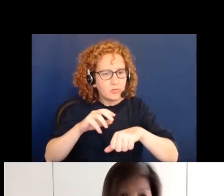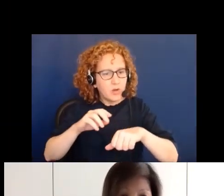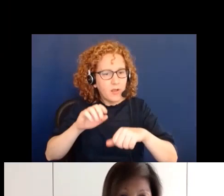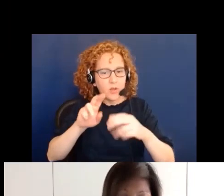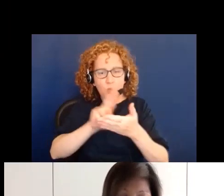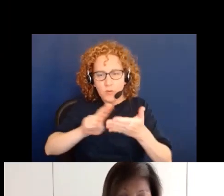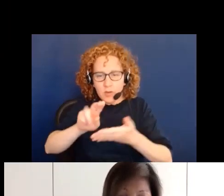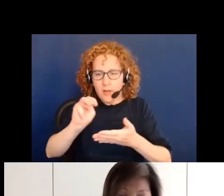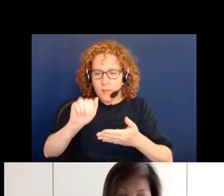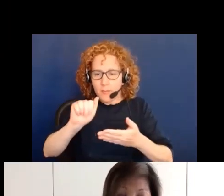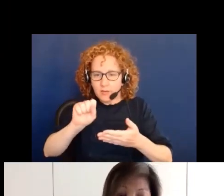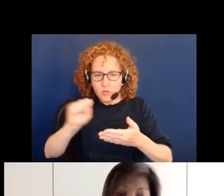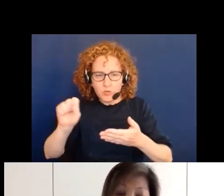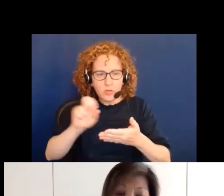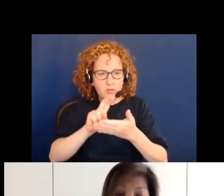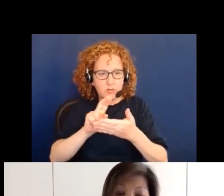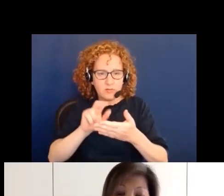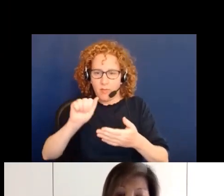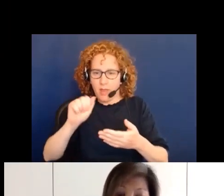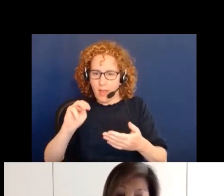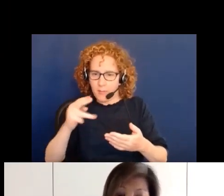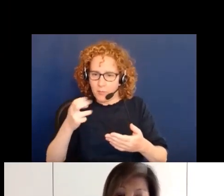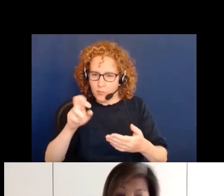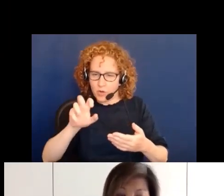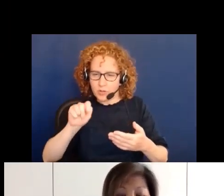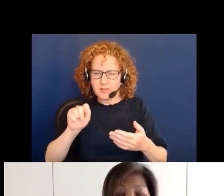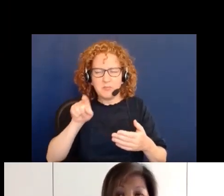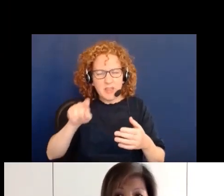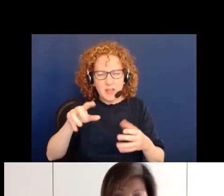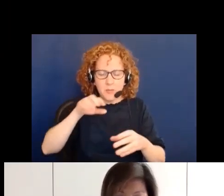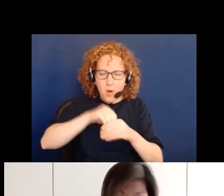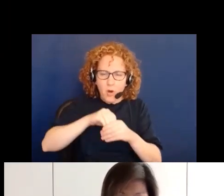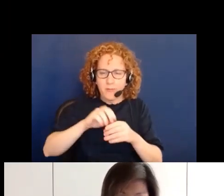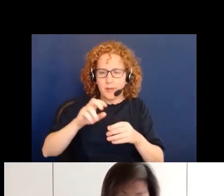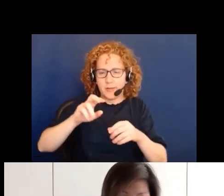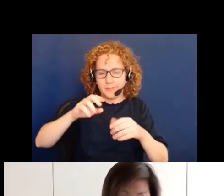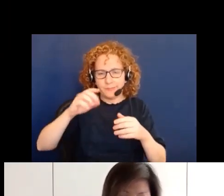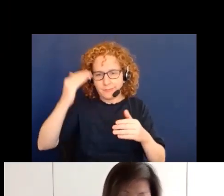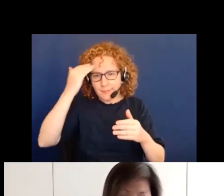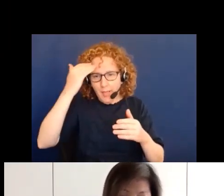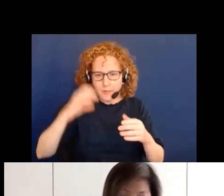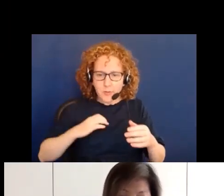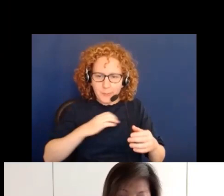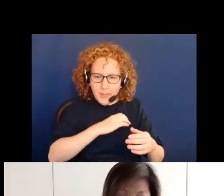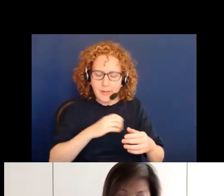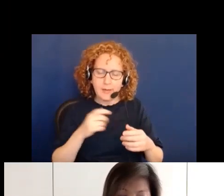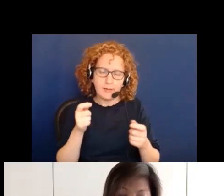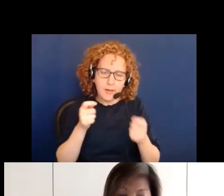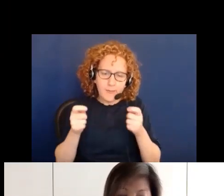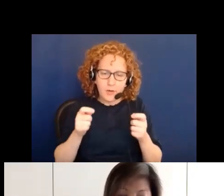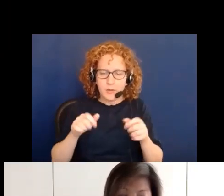Knowledge Community and a member of the governance and standards committee of the Overseas Security